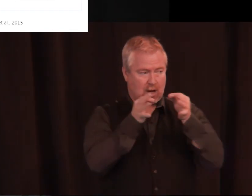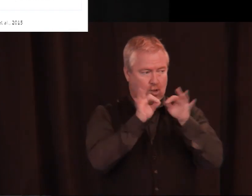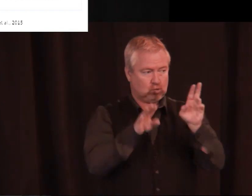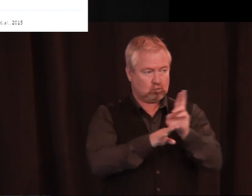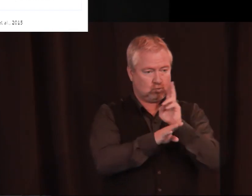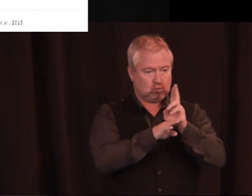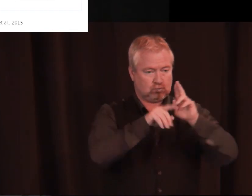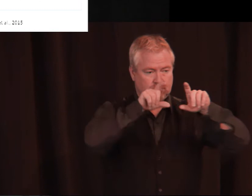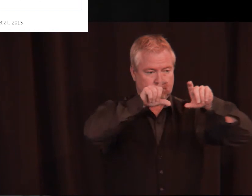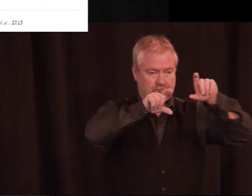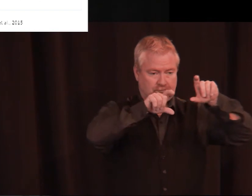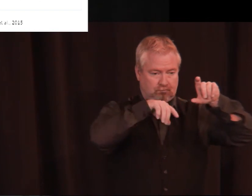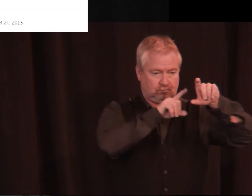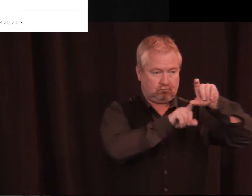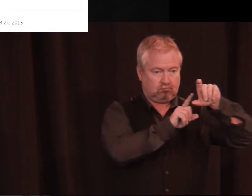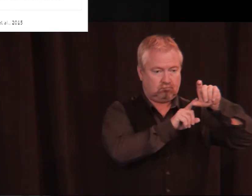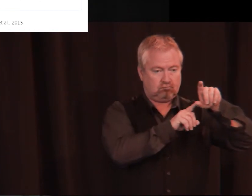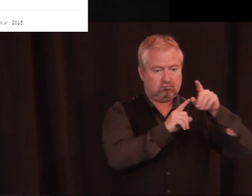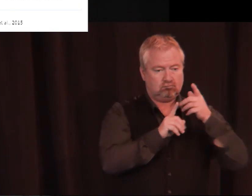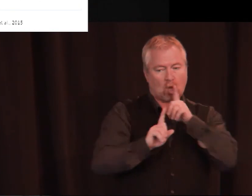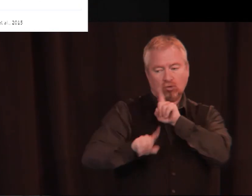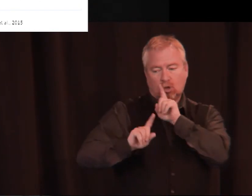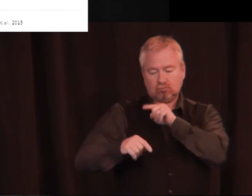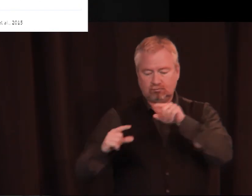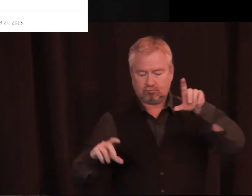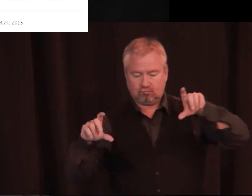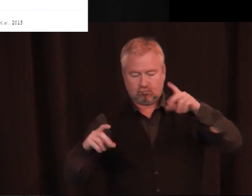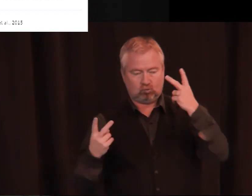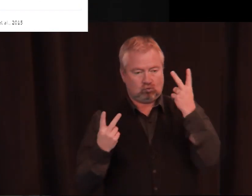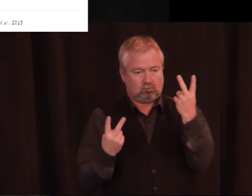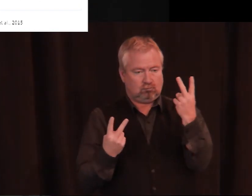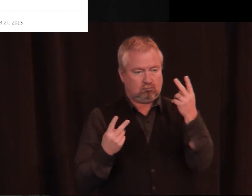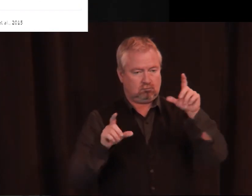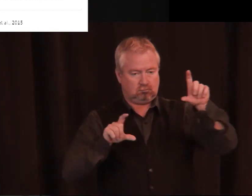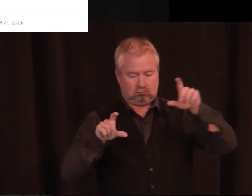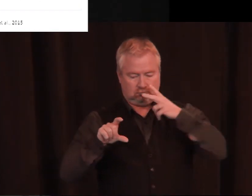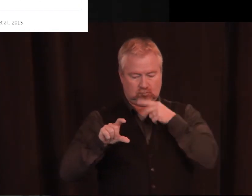and more directive utterances for the hard-of-hearing children.